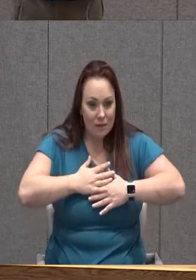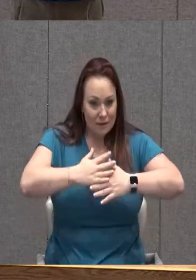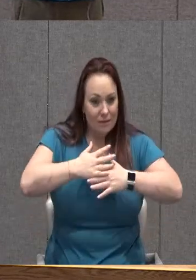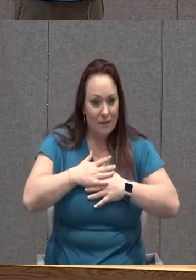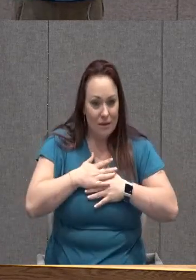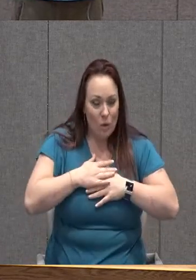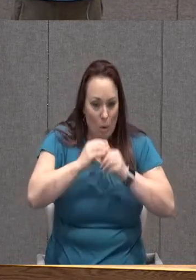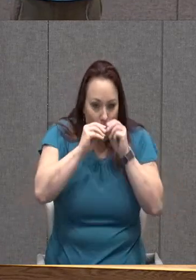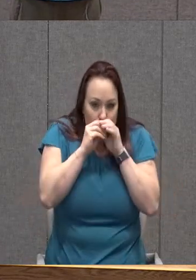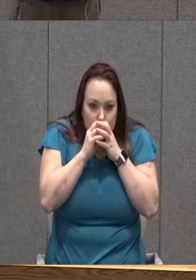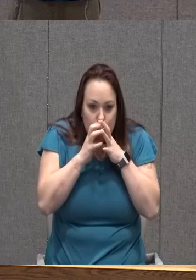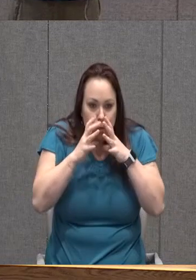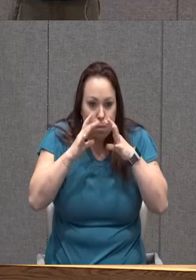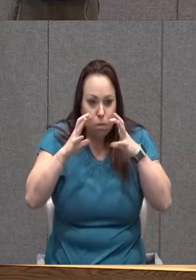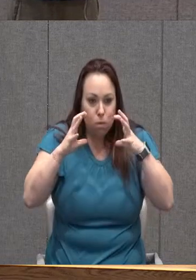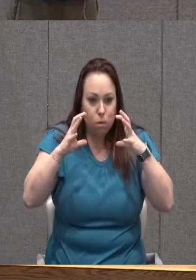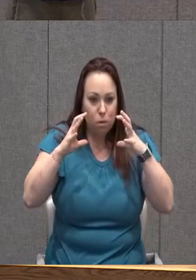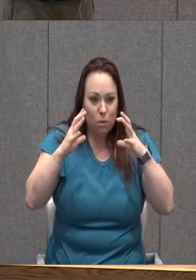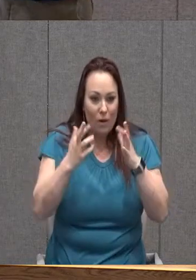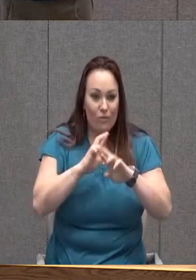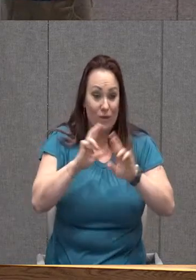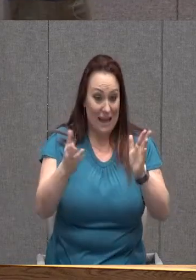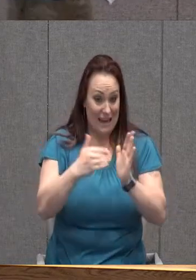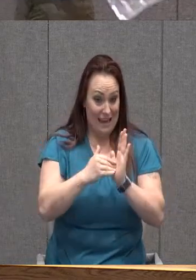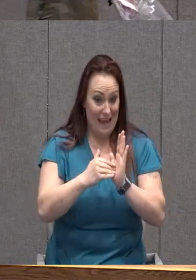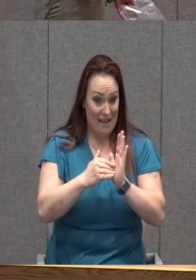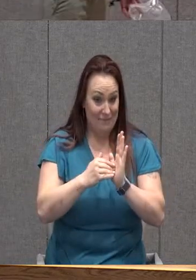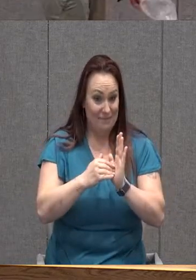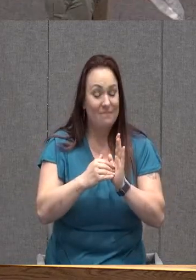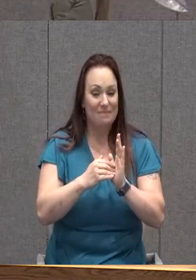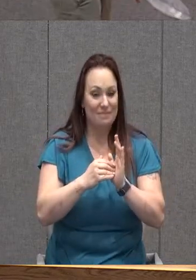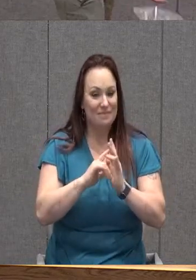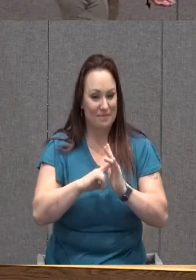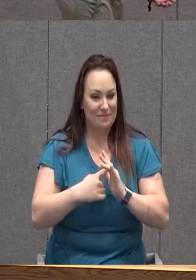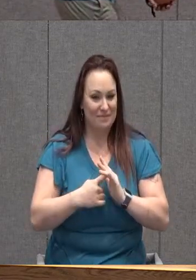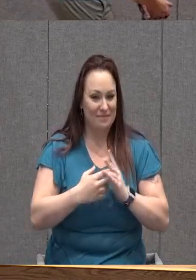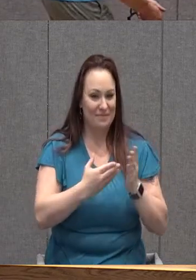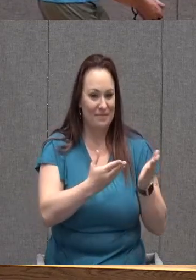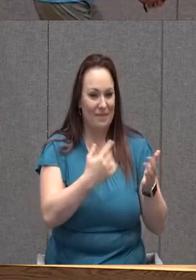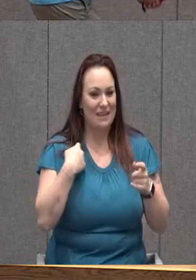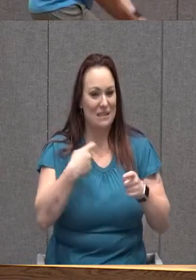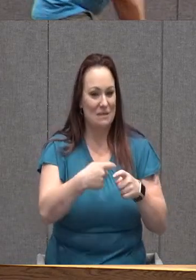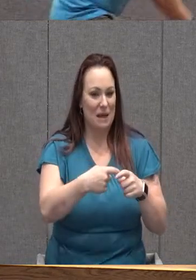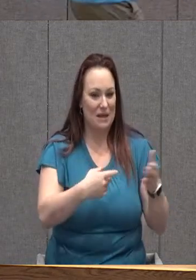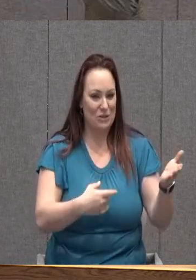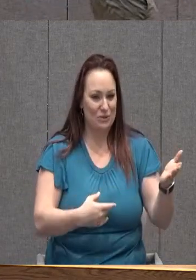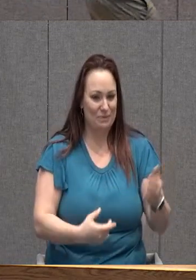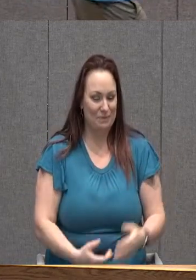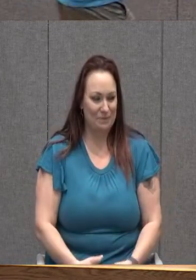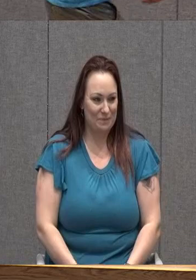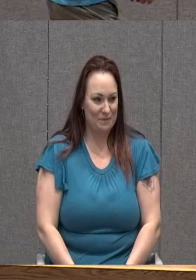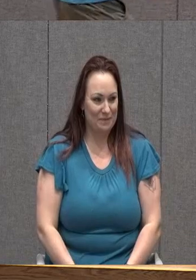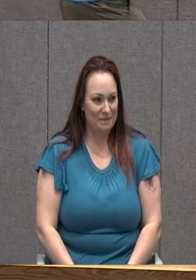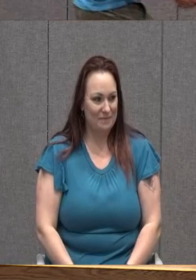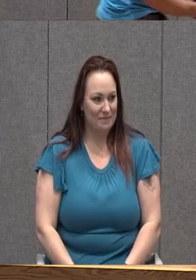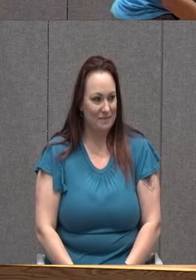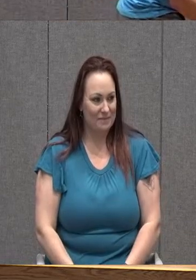and we're ready to start. (in foreign language) Ready? (plastic popping loudly)